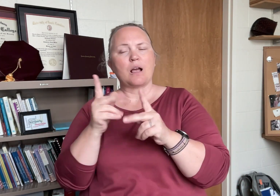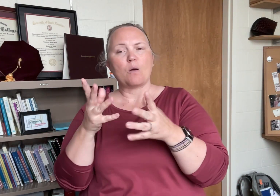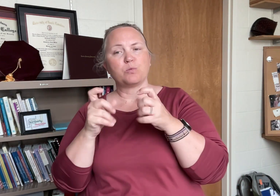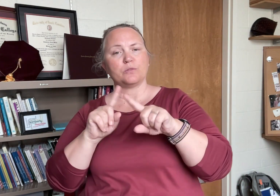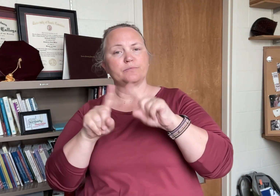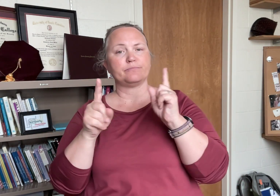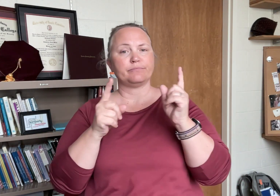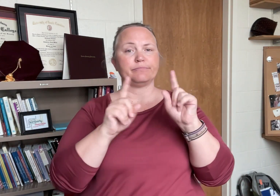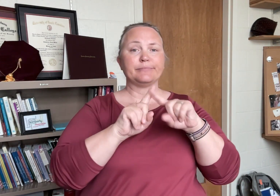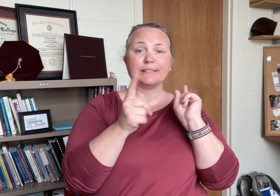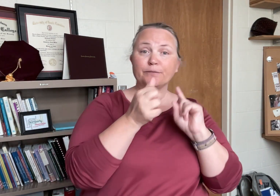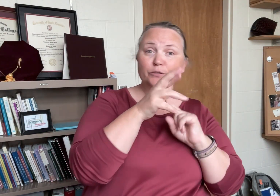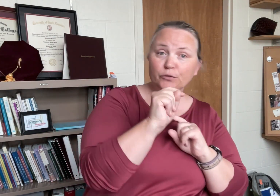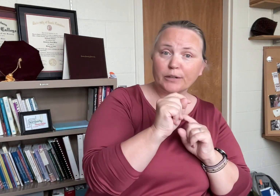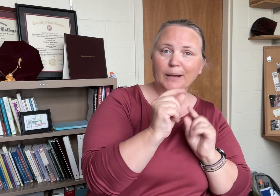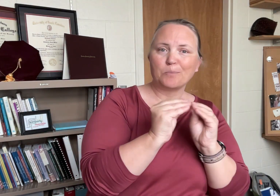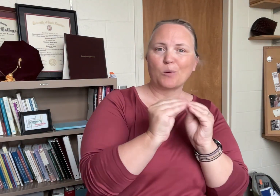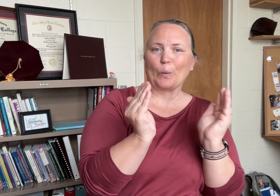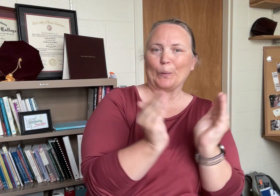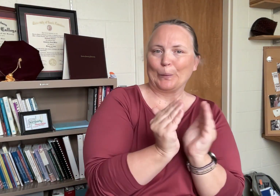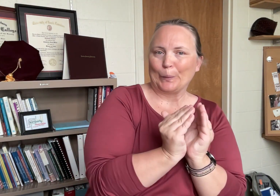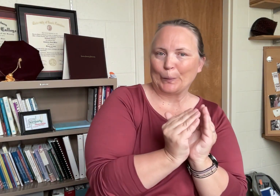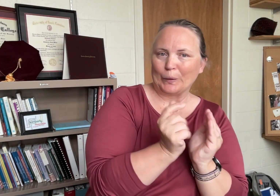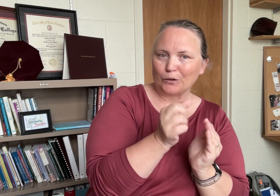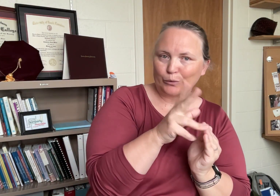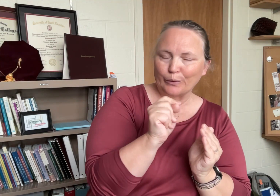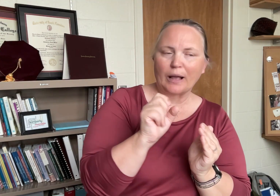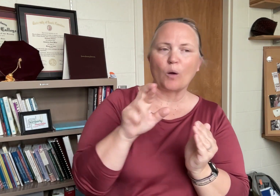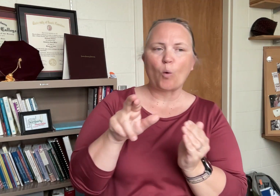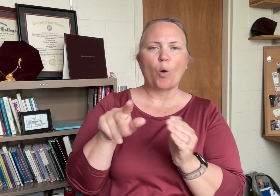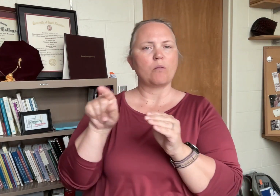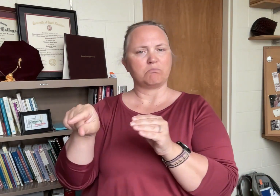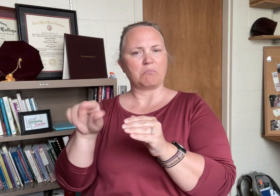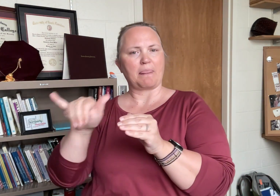So I might need to switch and apply for a smaller grant or change the